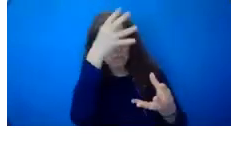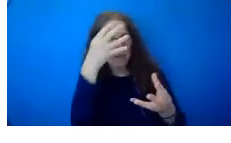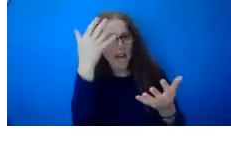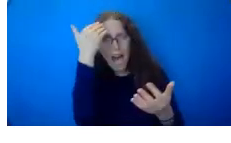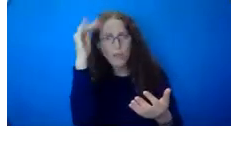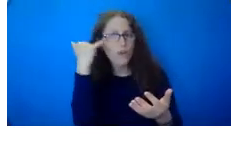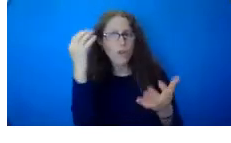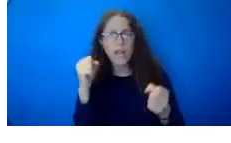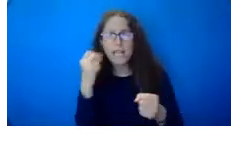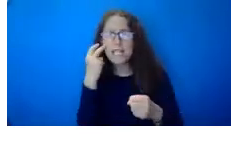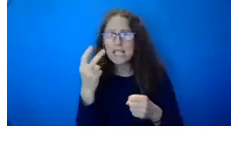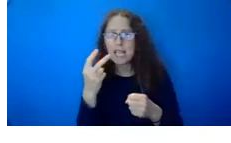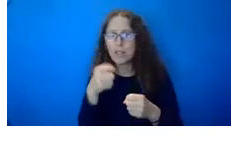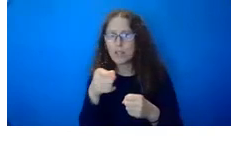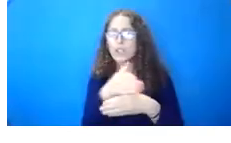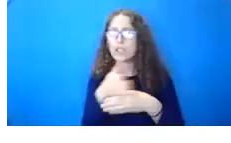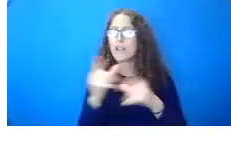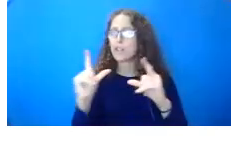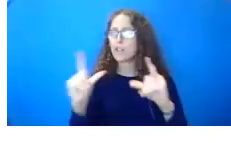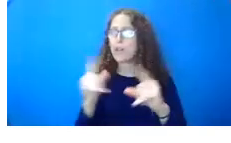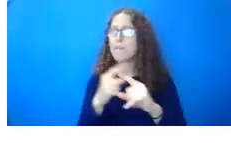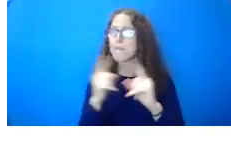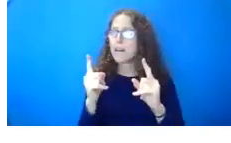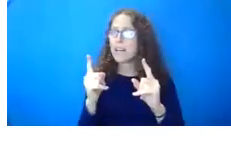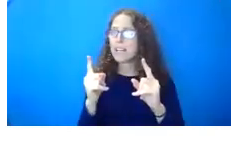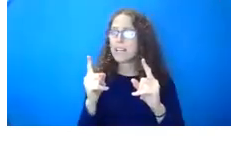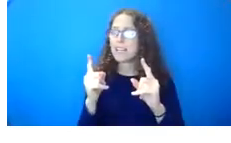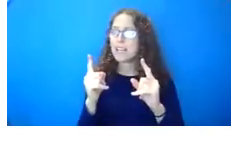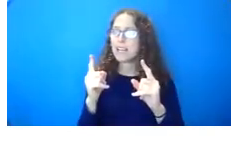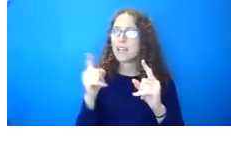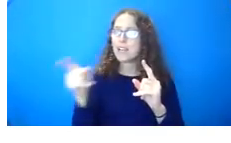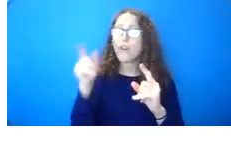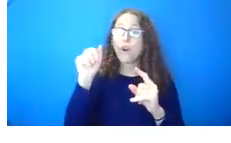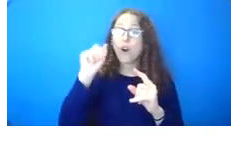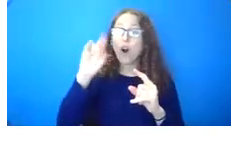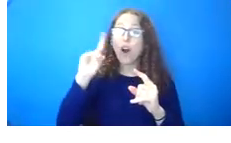AND I'M WITH KING COUNTY ON THE VETERANS, SENIORS AND LEVY TEAM